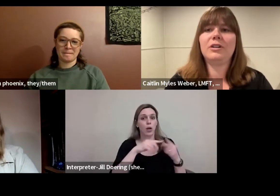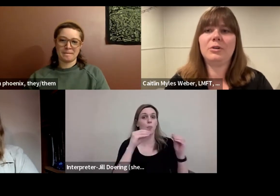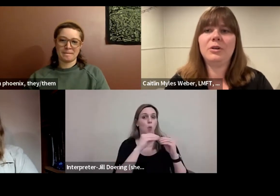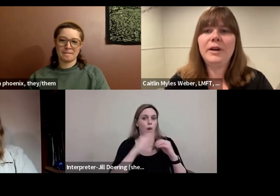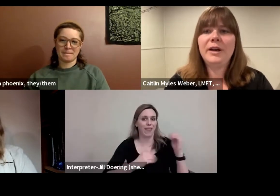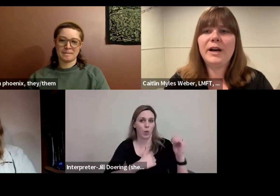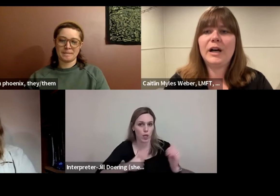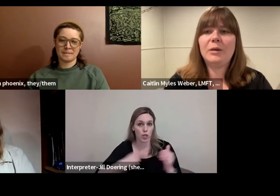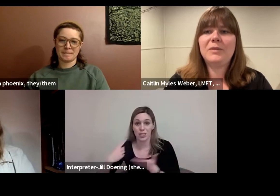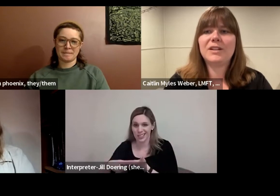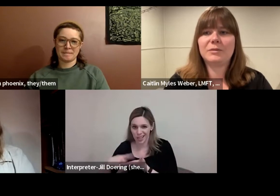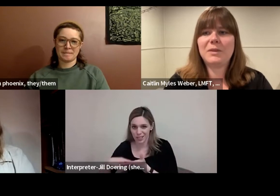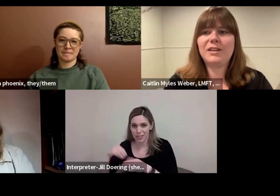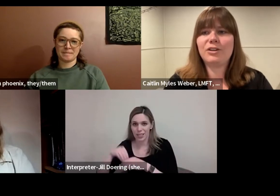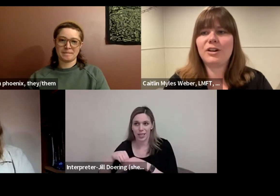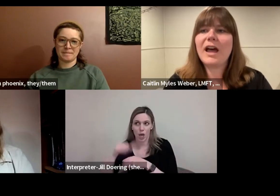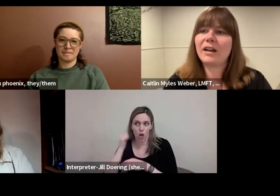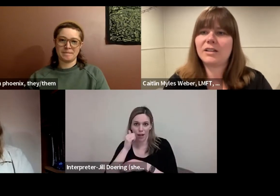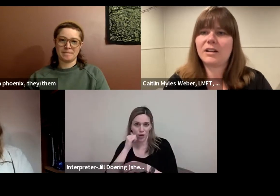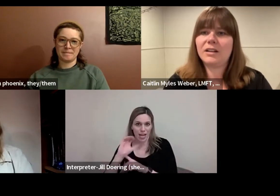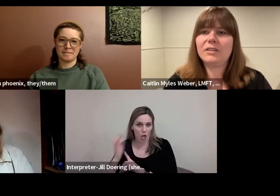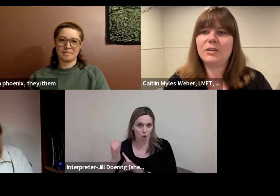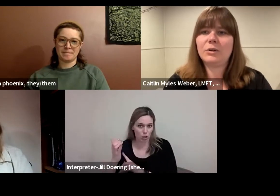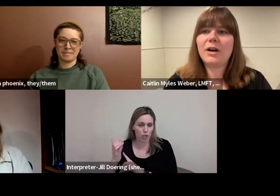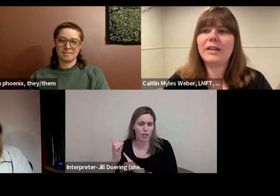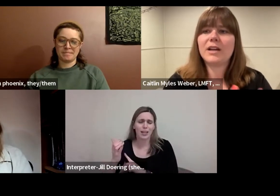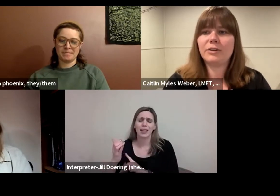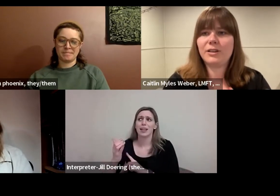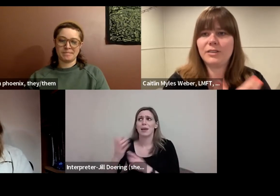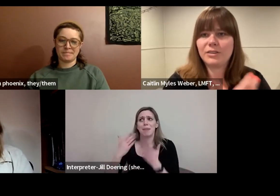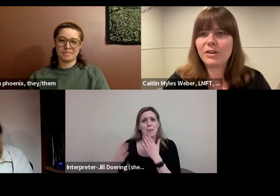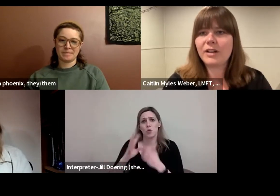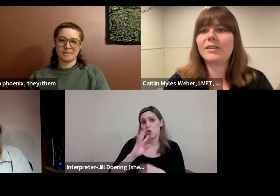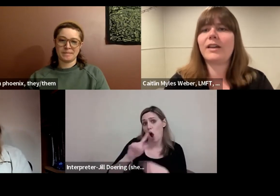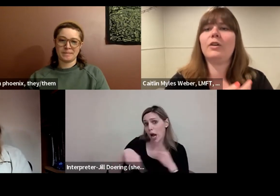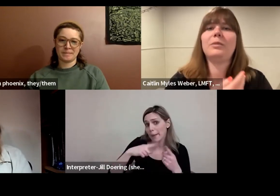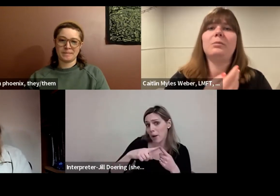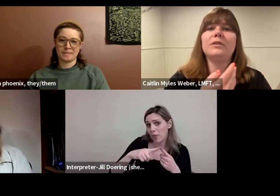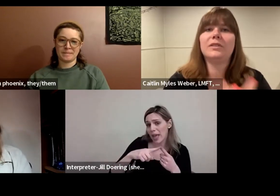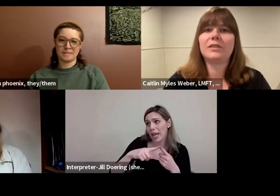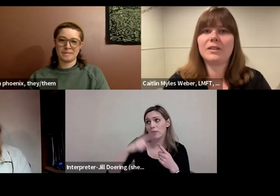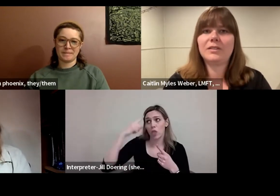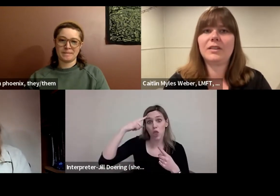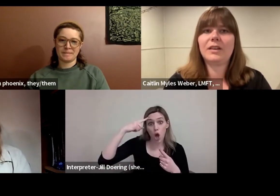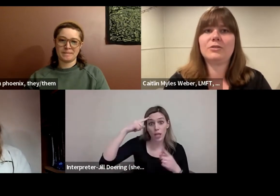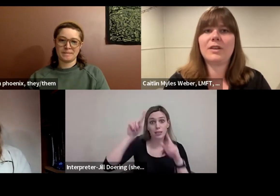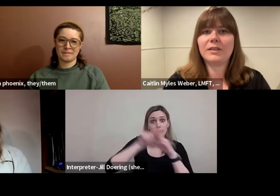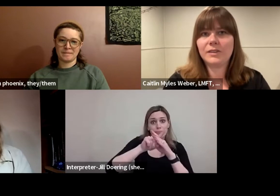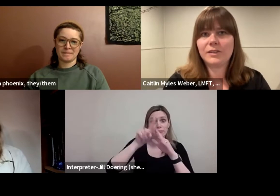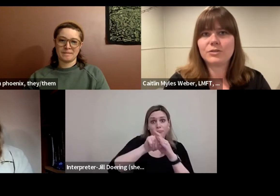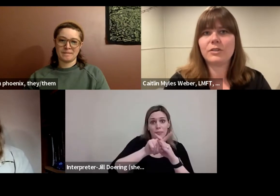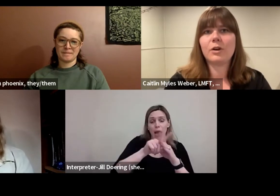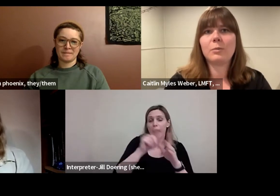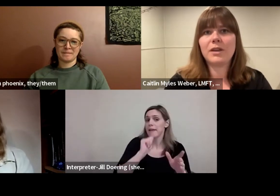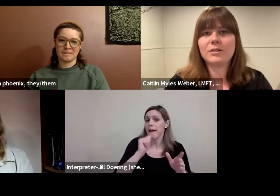You know, it doesn't mean that you're gonna act on it. So I tolerate the thoughts. I help people discuss, like, do the existential therapy